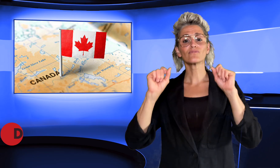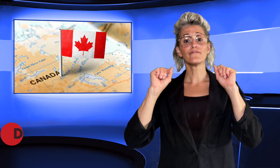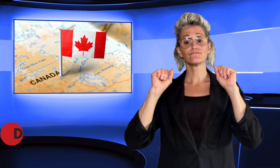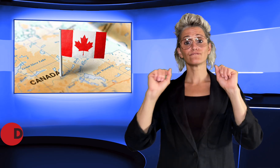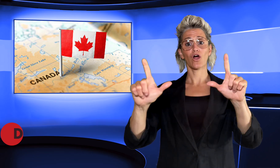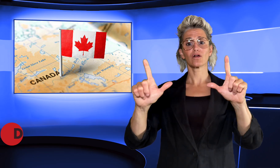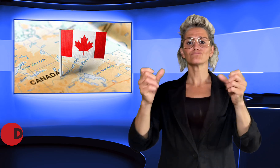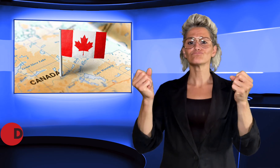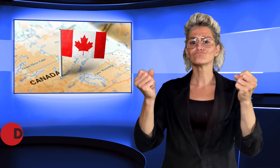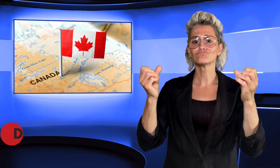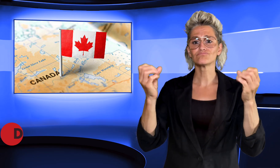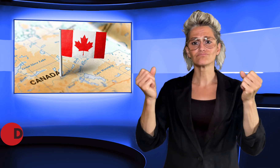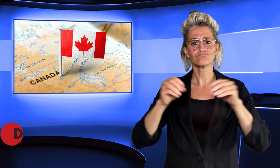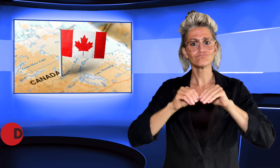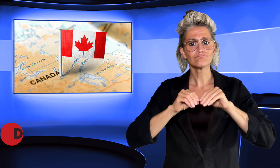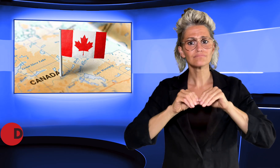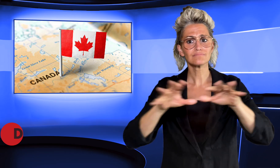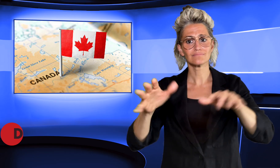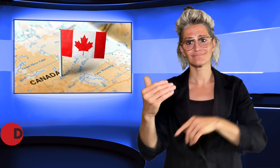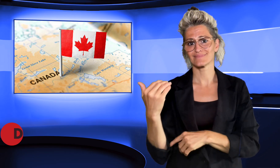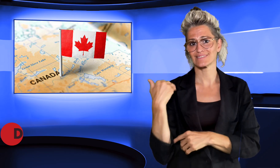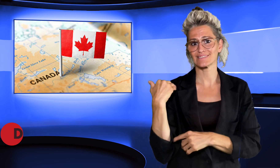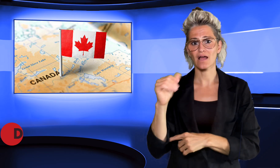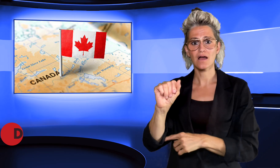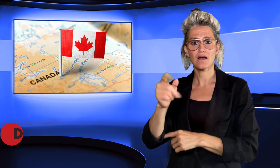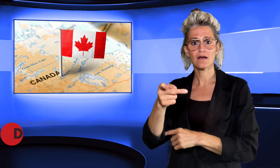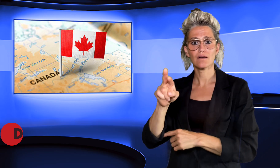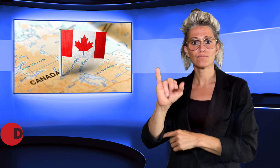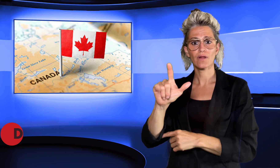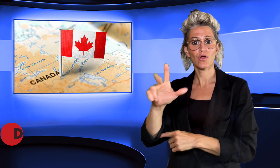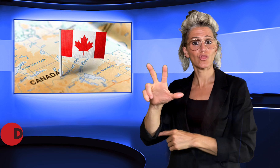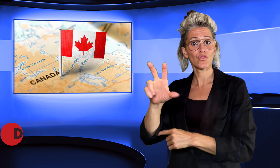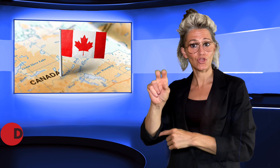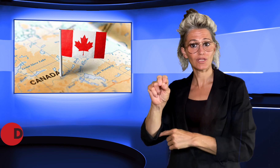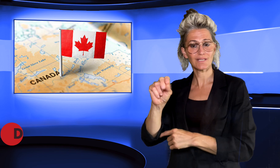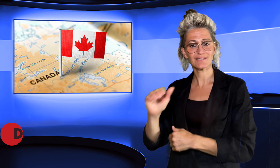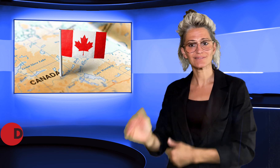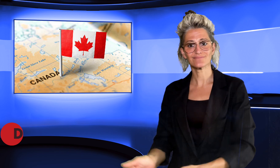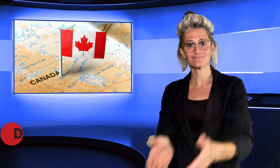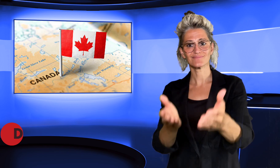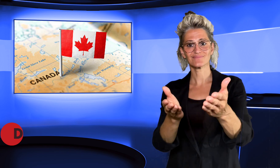From a vlog posted on April 30th.